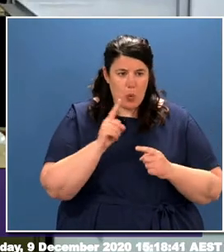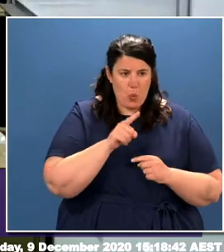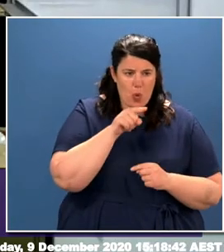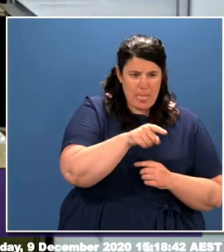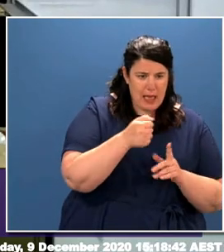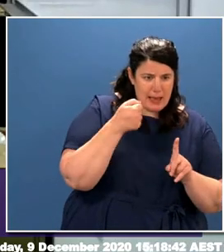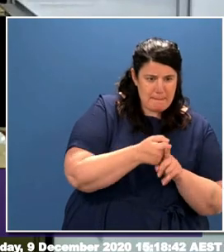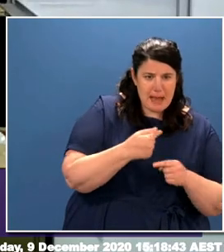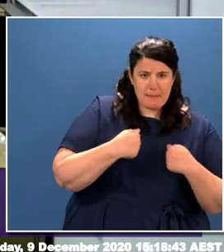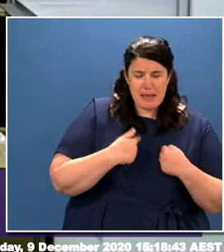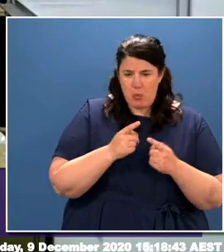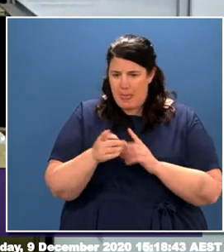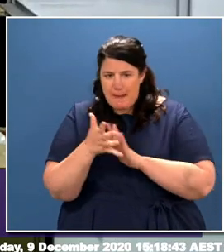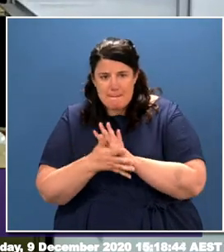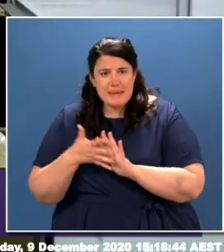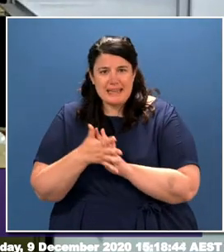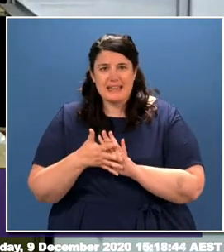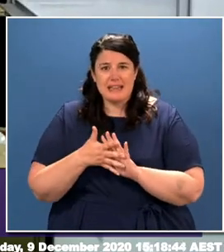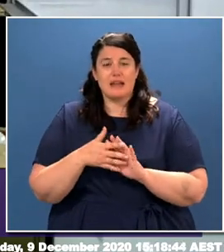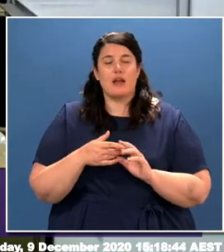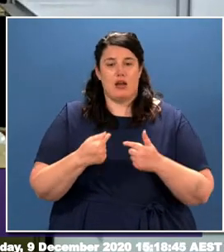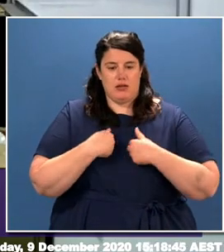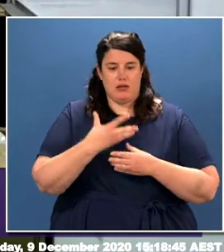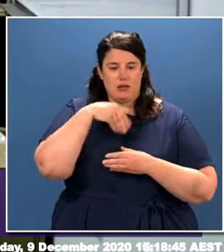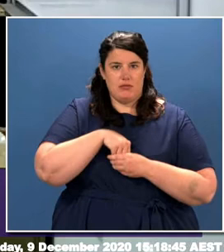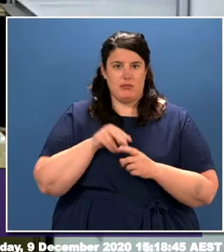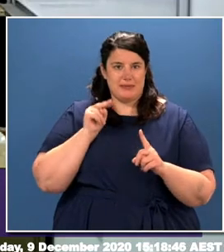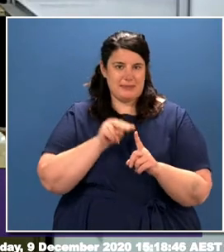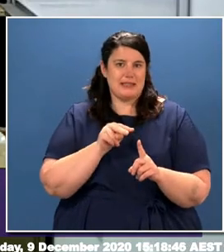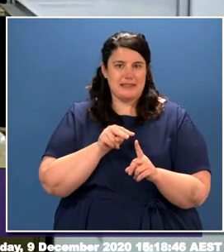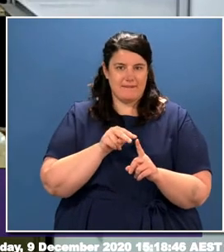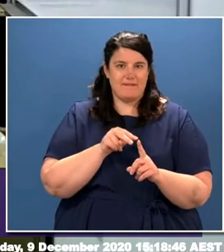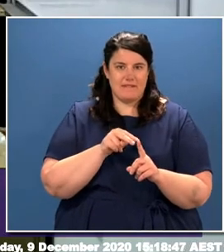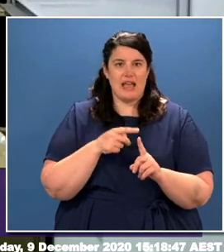impact, that it's actually understood from people's own lived experiences and their own interpretations.